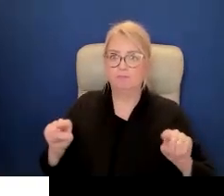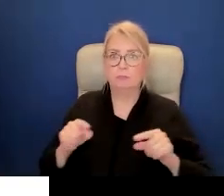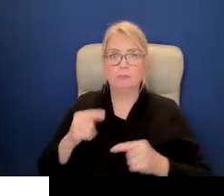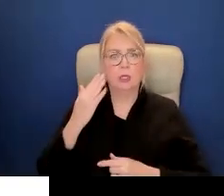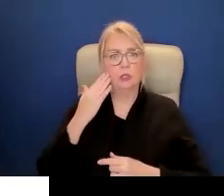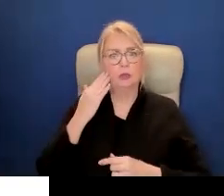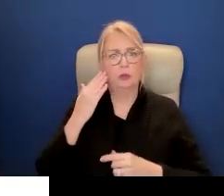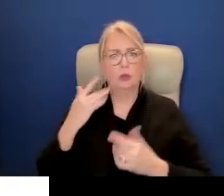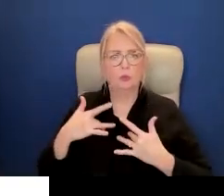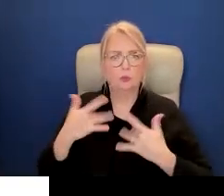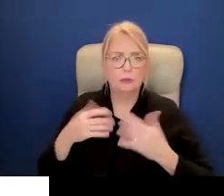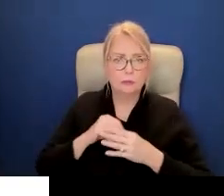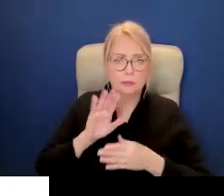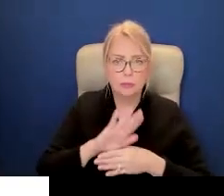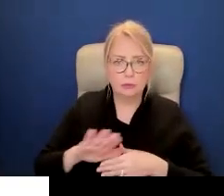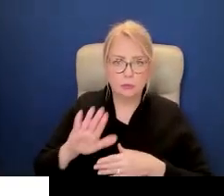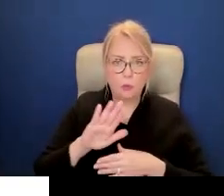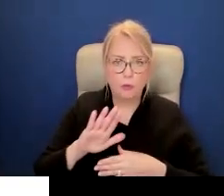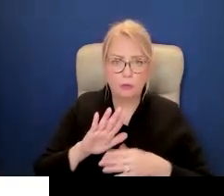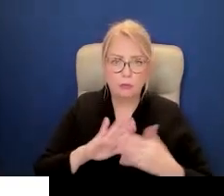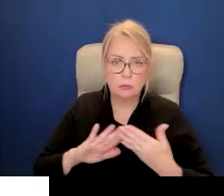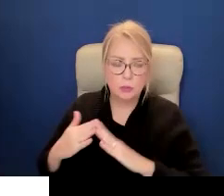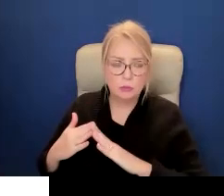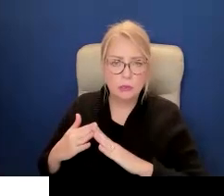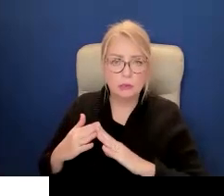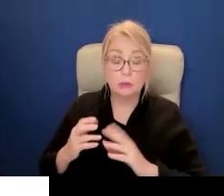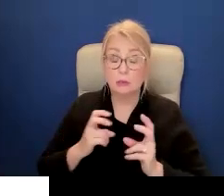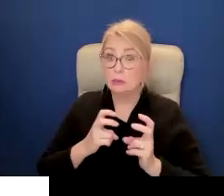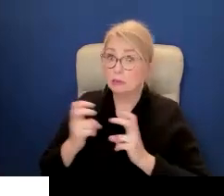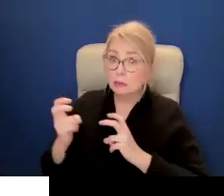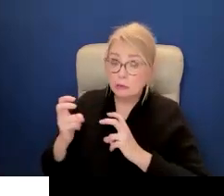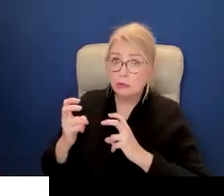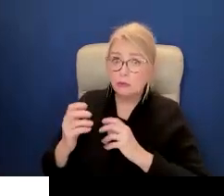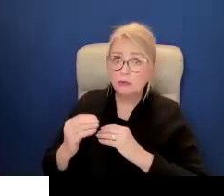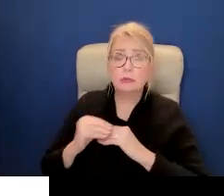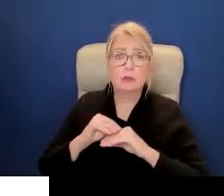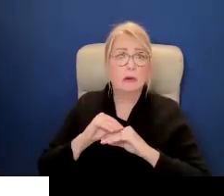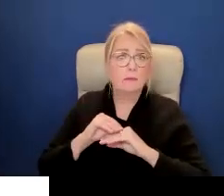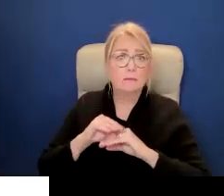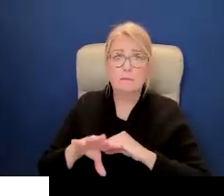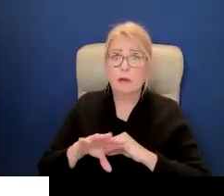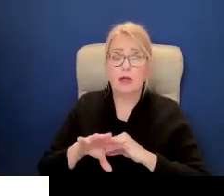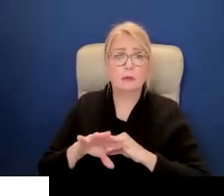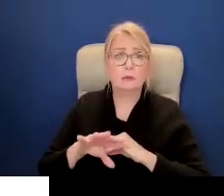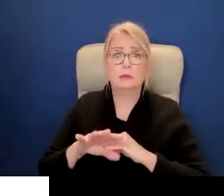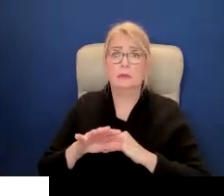in our communities, it's very important because these issues, affect our college